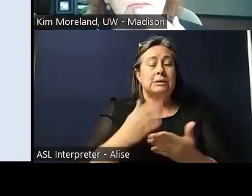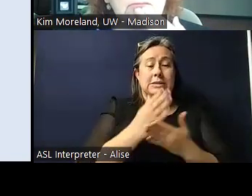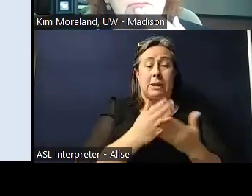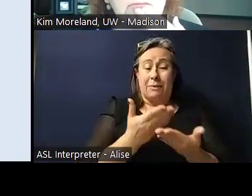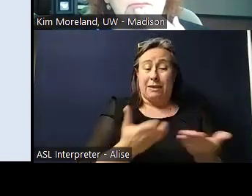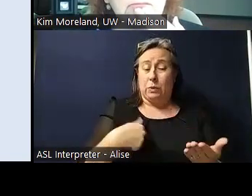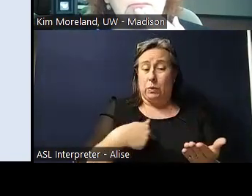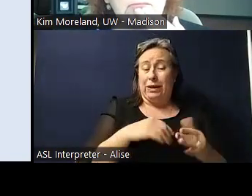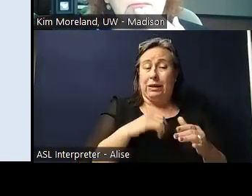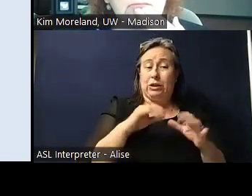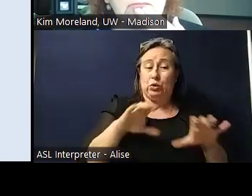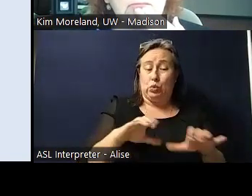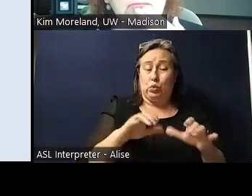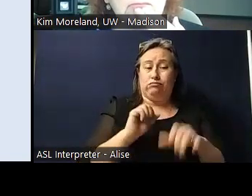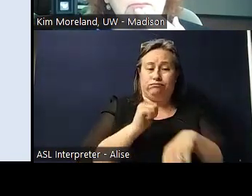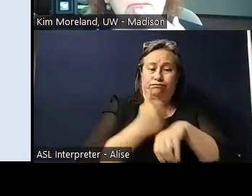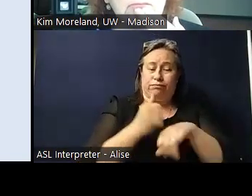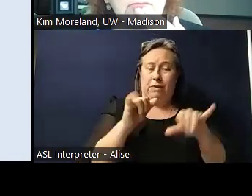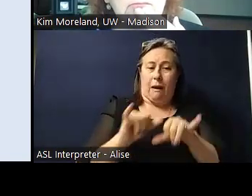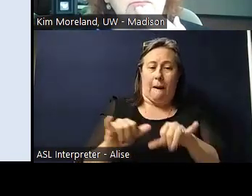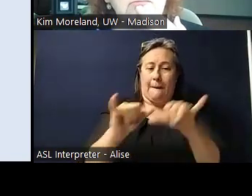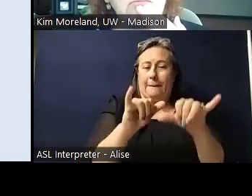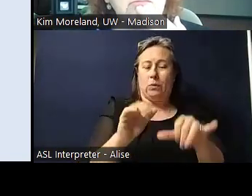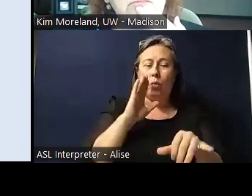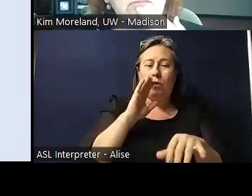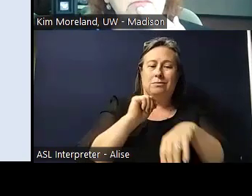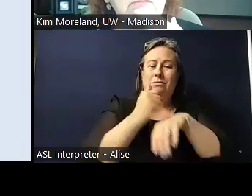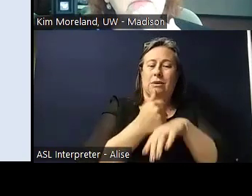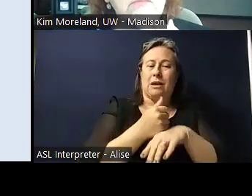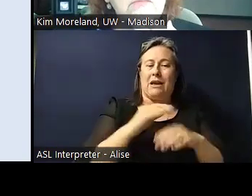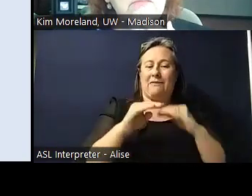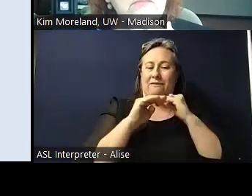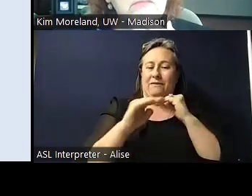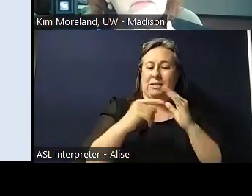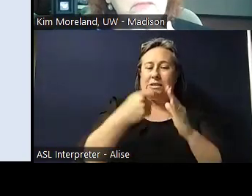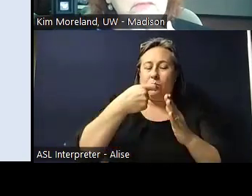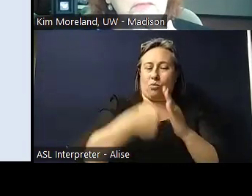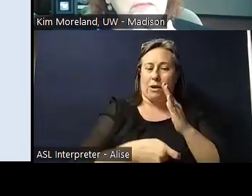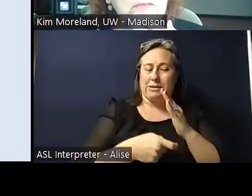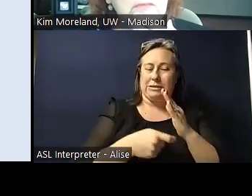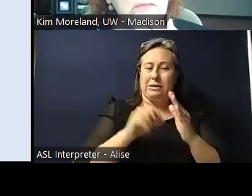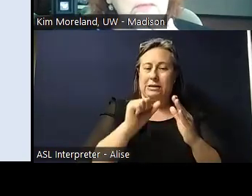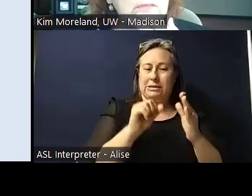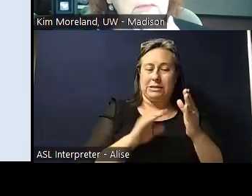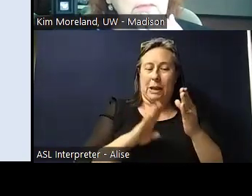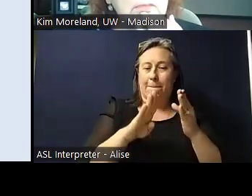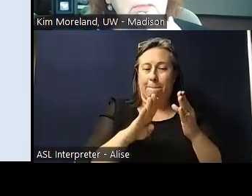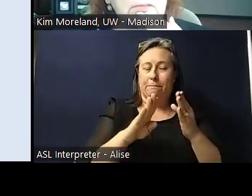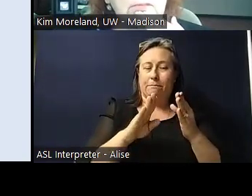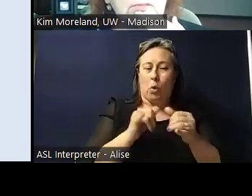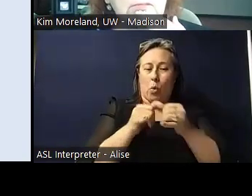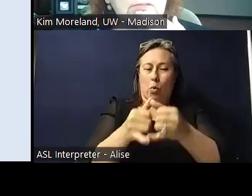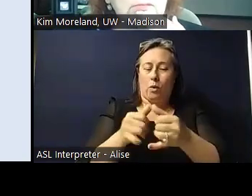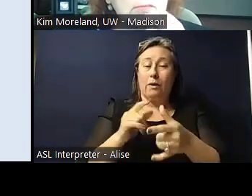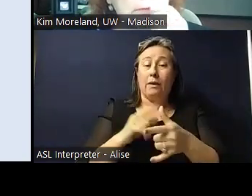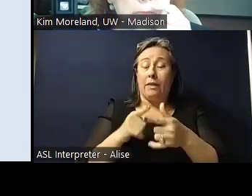is that we would make a fixed price subaward if it were permissible and appropriate to do so,